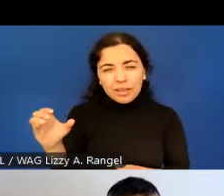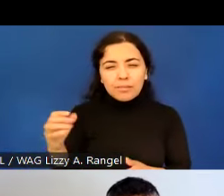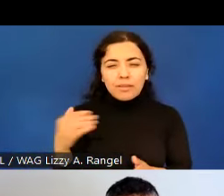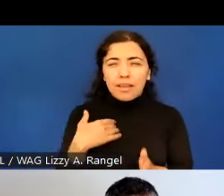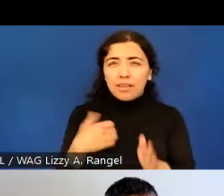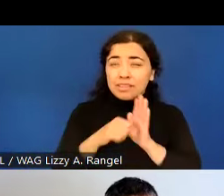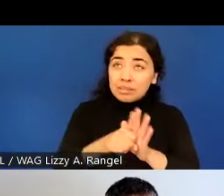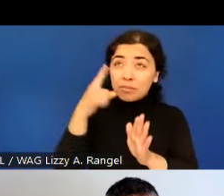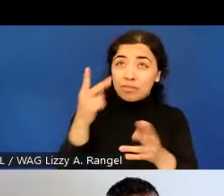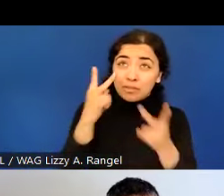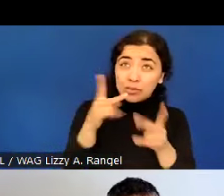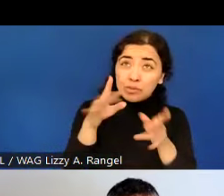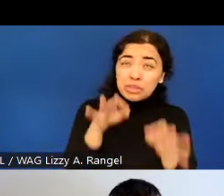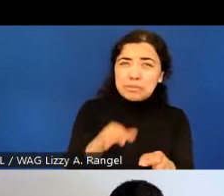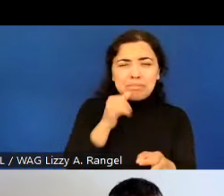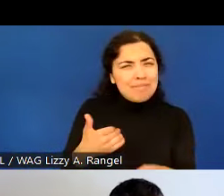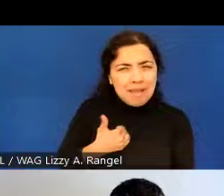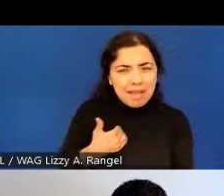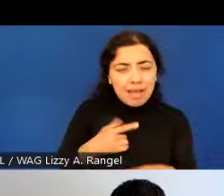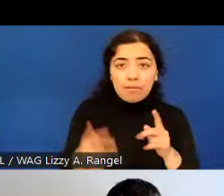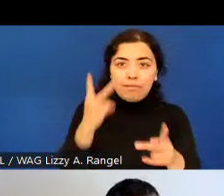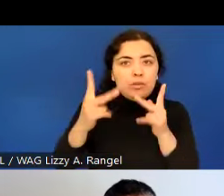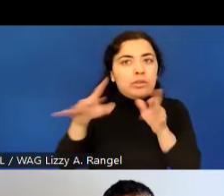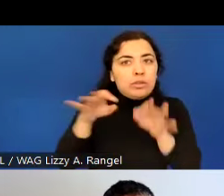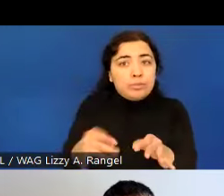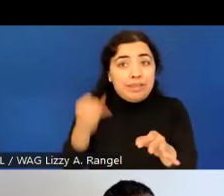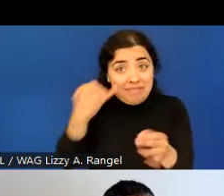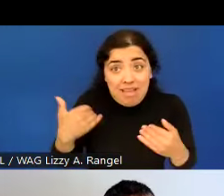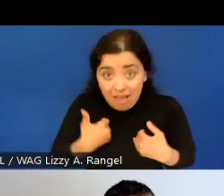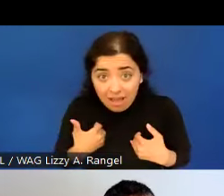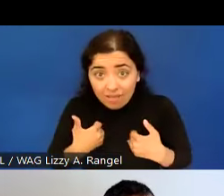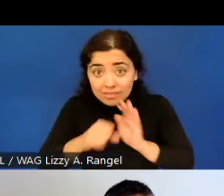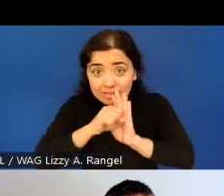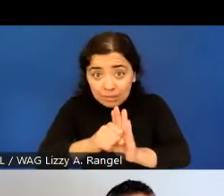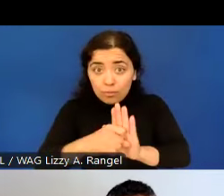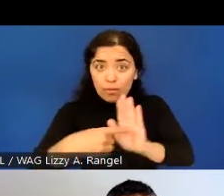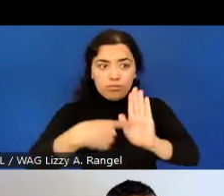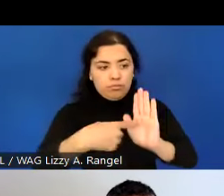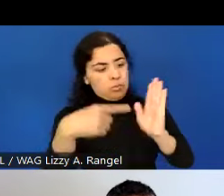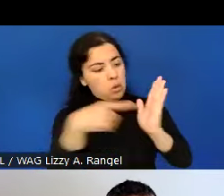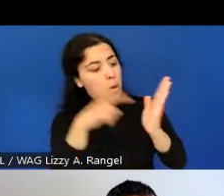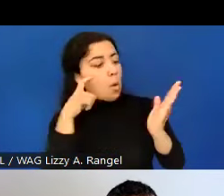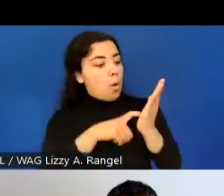description. But if there is one, please share that with us later on in the Q&A.